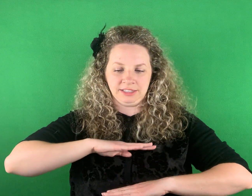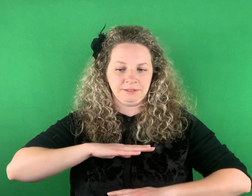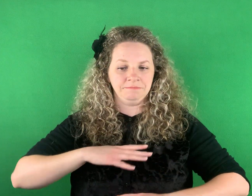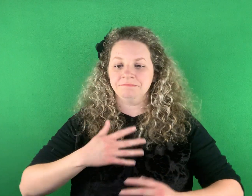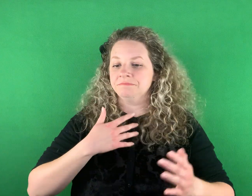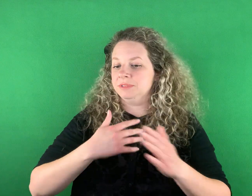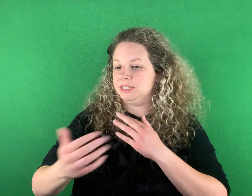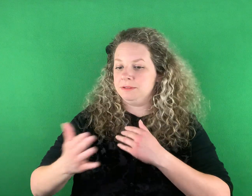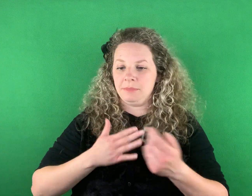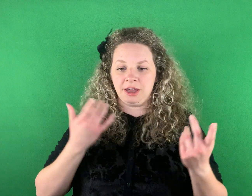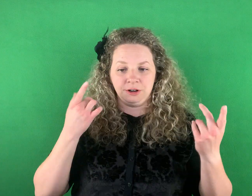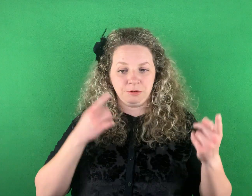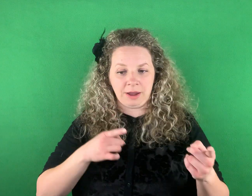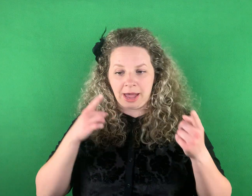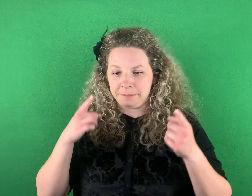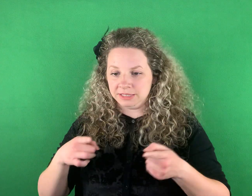DOESN’T MATTER WHAT HAPPENS